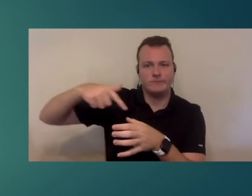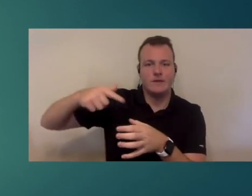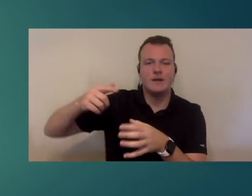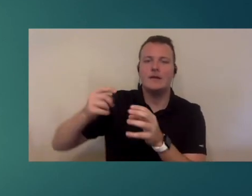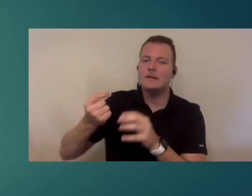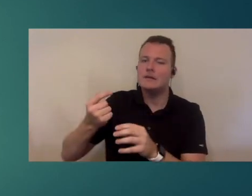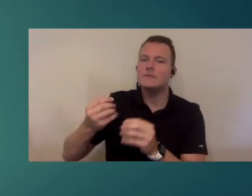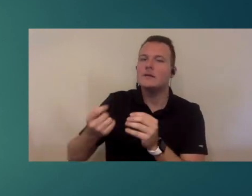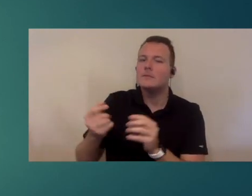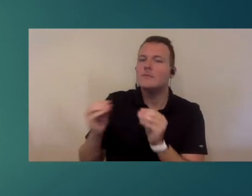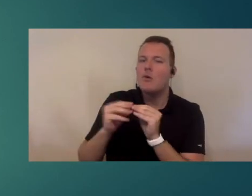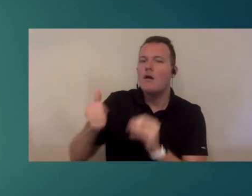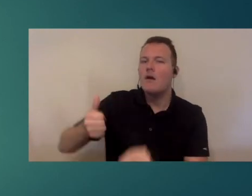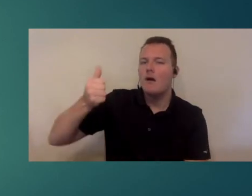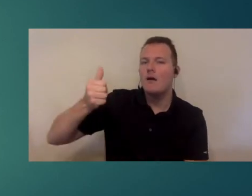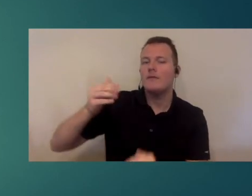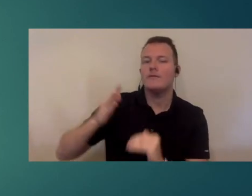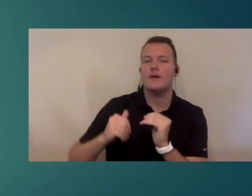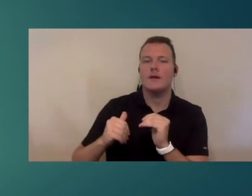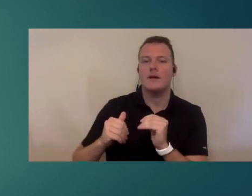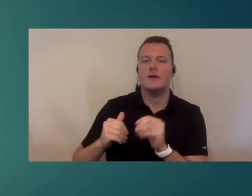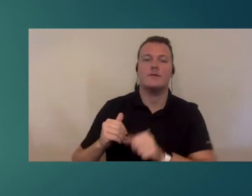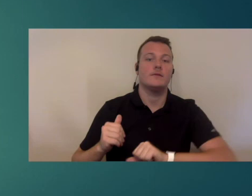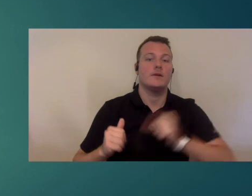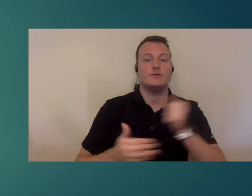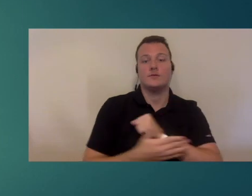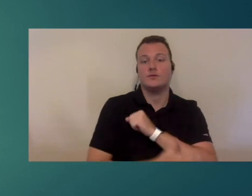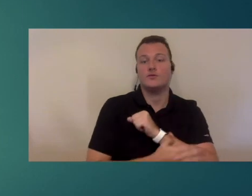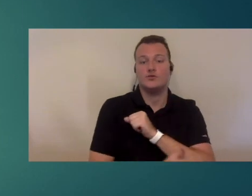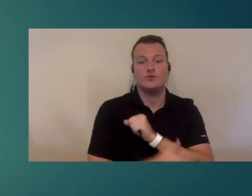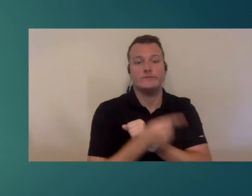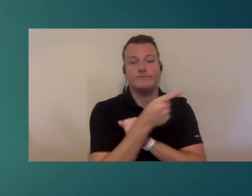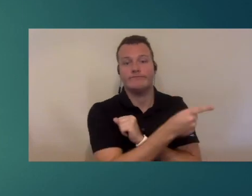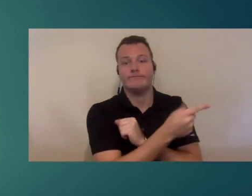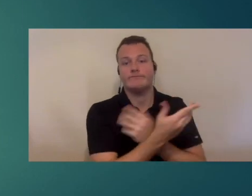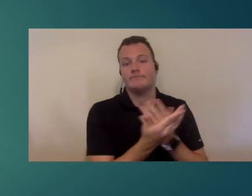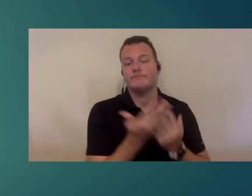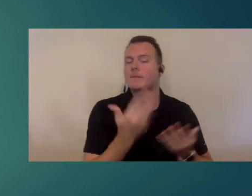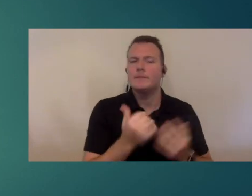a little bit higher than a lot of the other parts of the country. Maybe not all